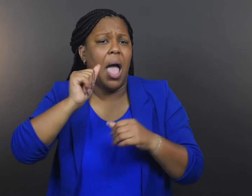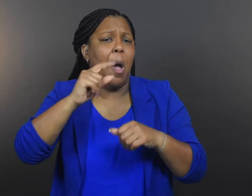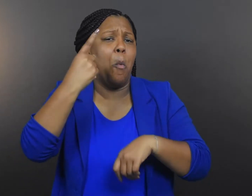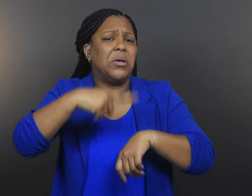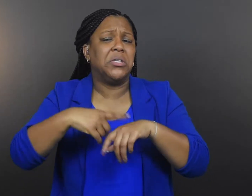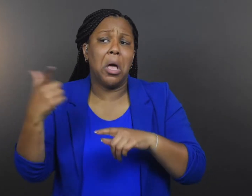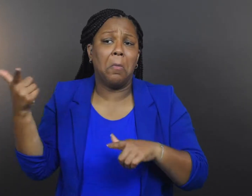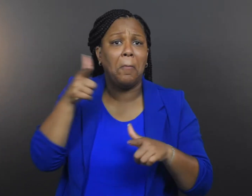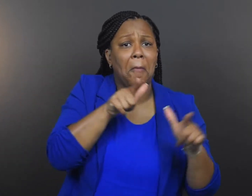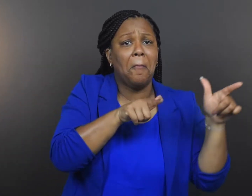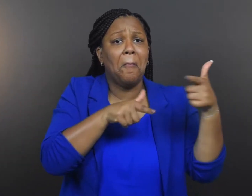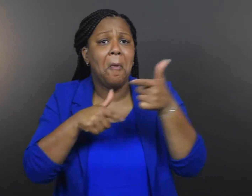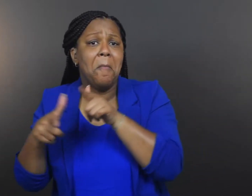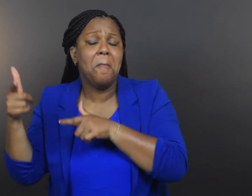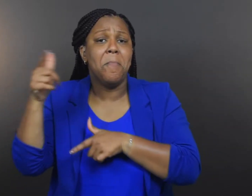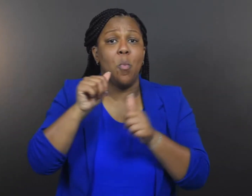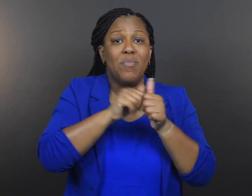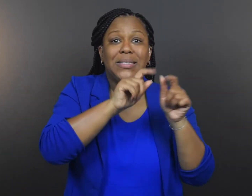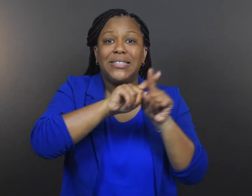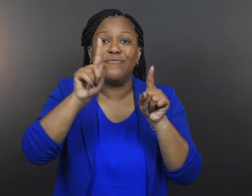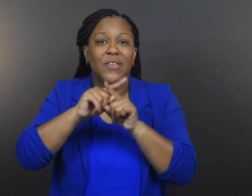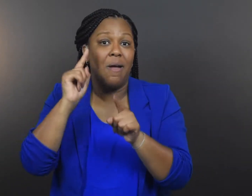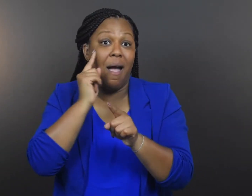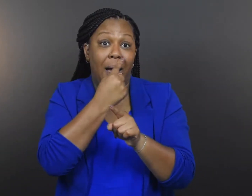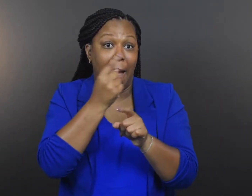with a different eye piece for each person.